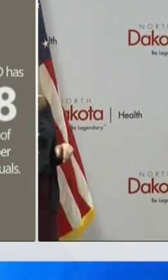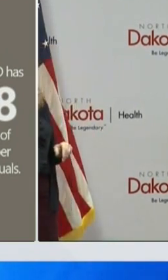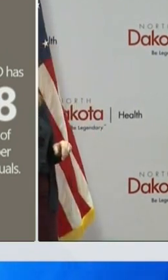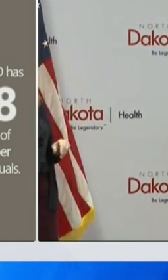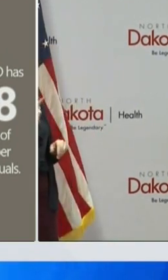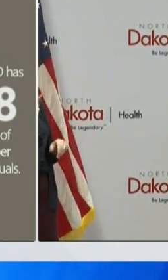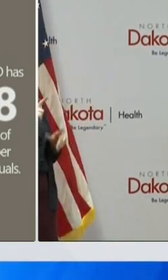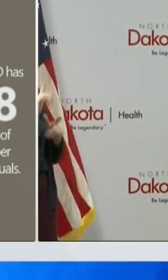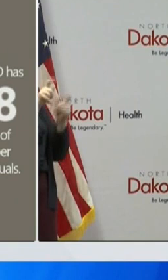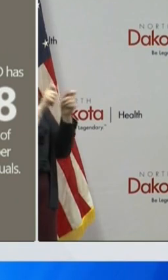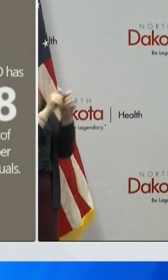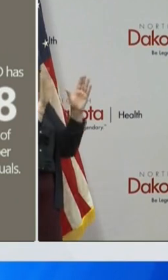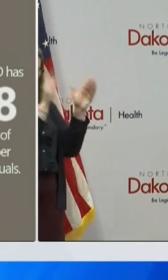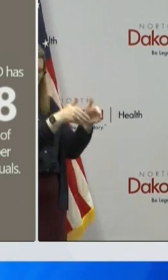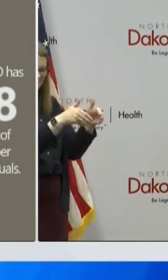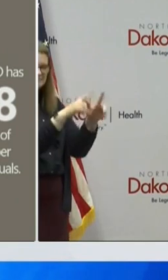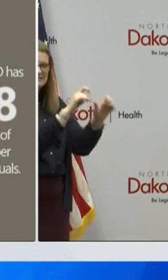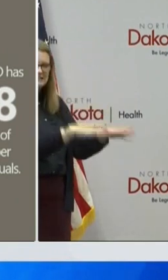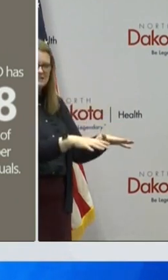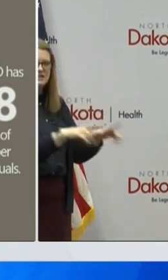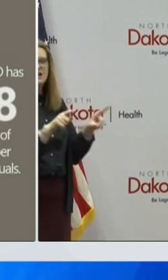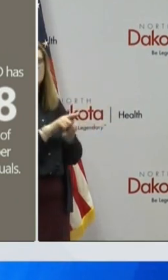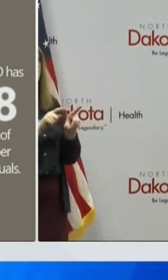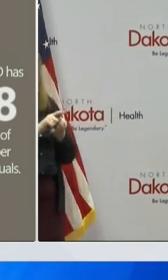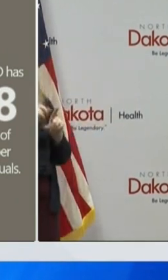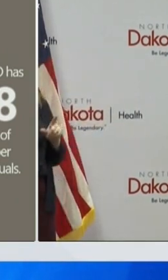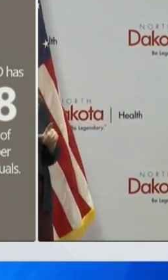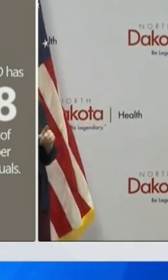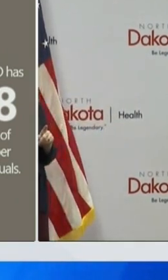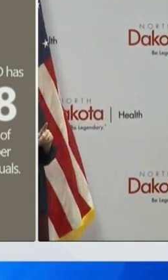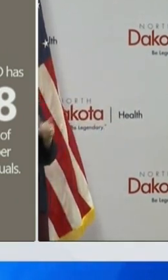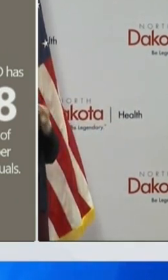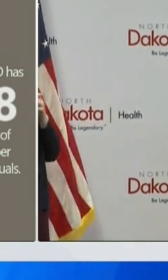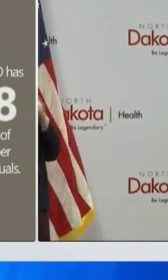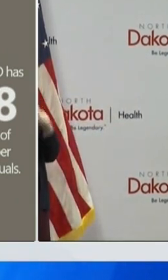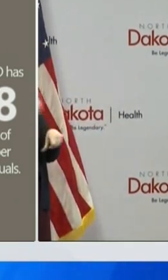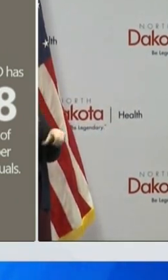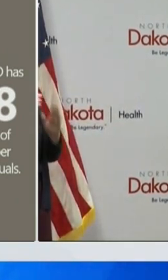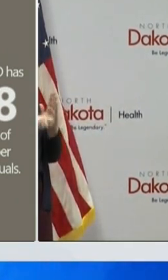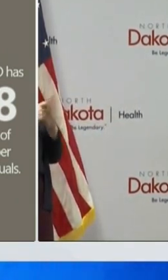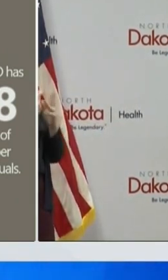SLIGHTLY HIGHER THAN THAT AND THAT IS AN AREA WHERE WE HAVE